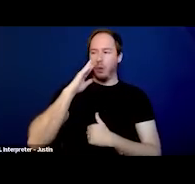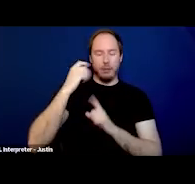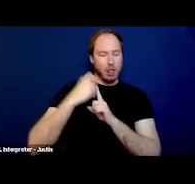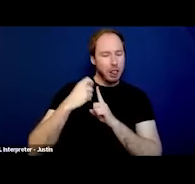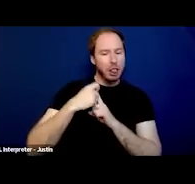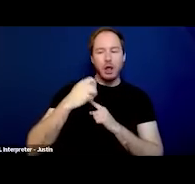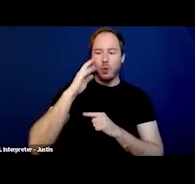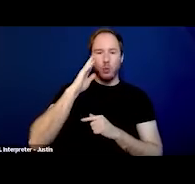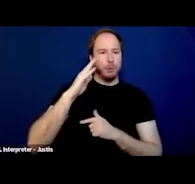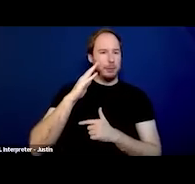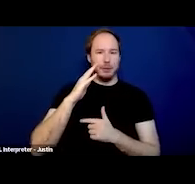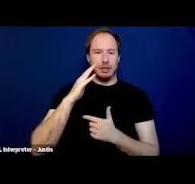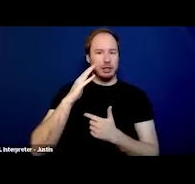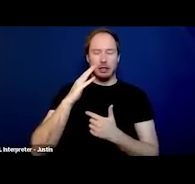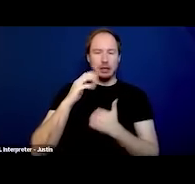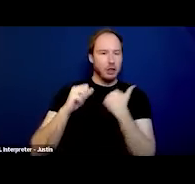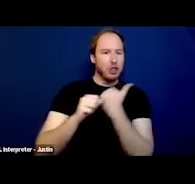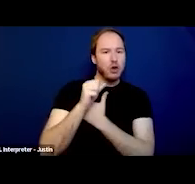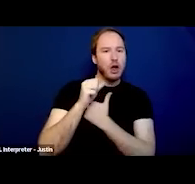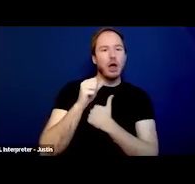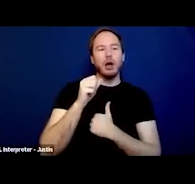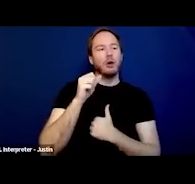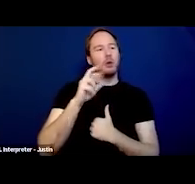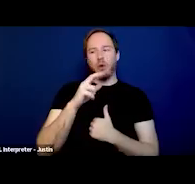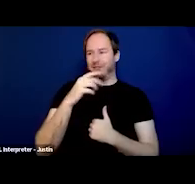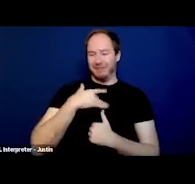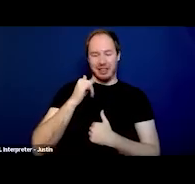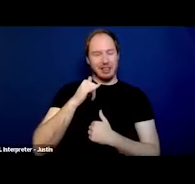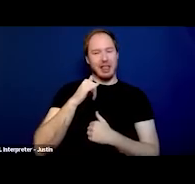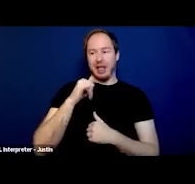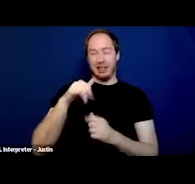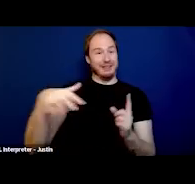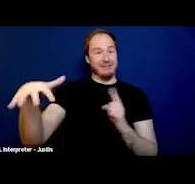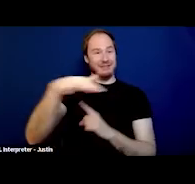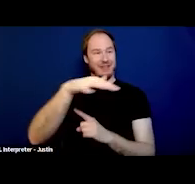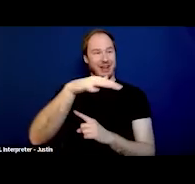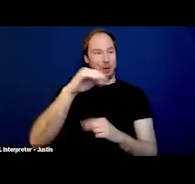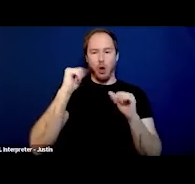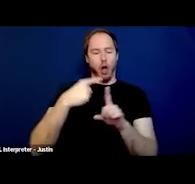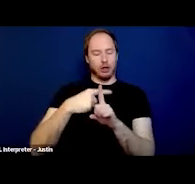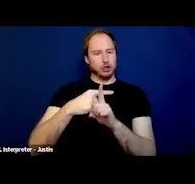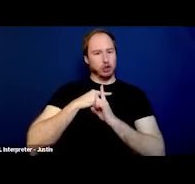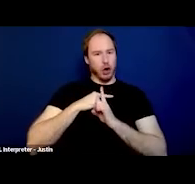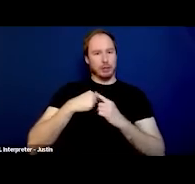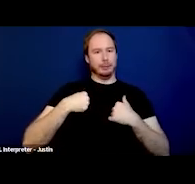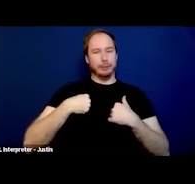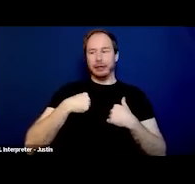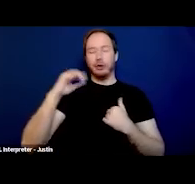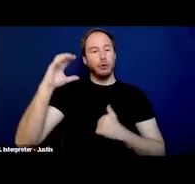Referential, where people think things in the environment are being directed toward them, like the news or radio for example.